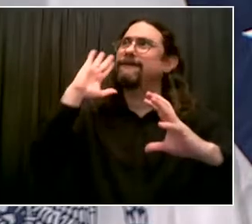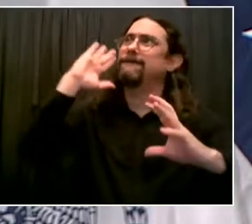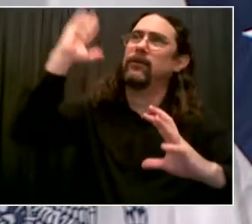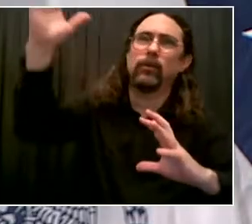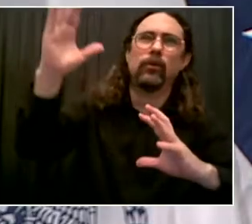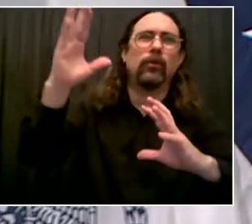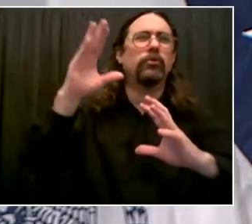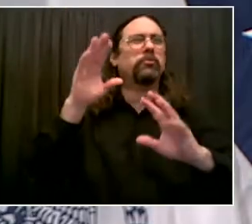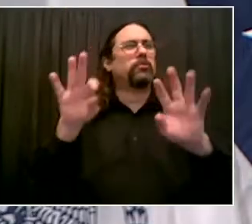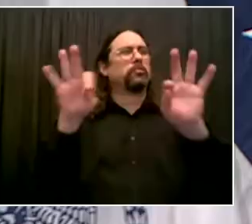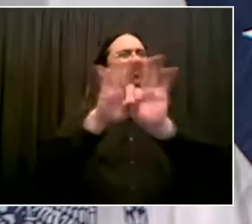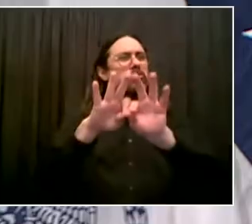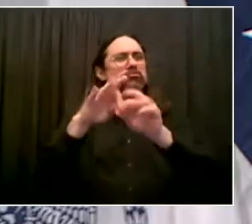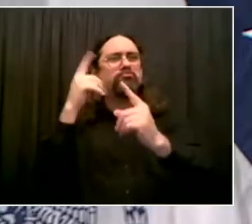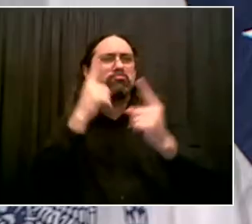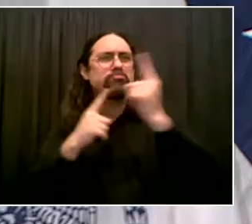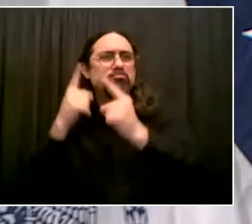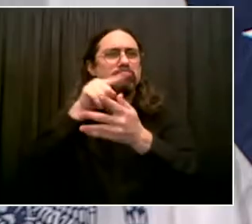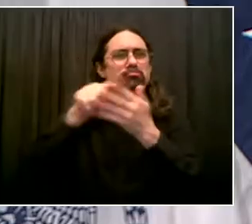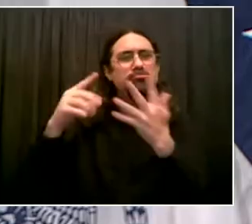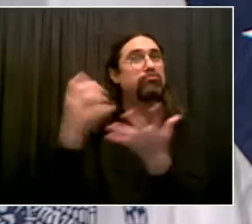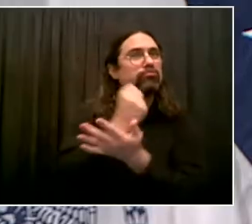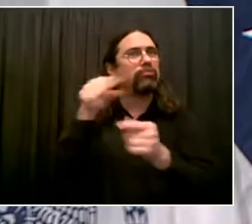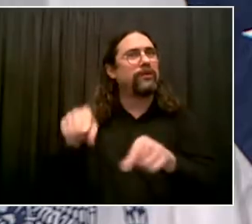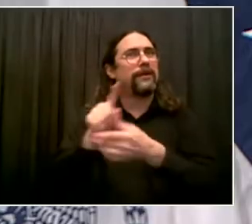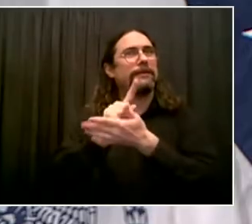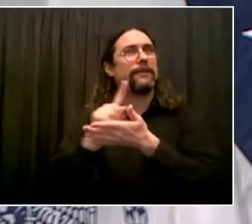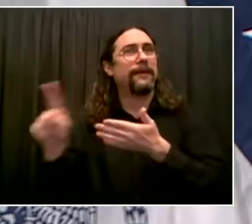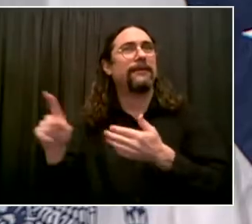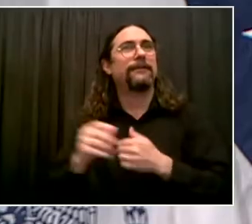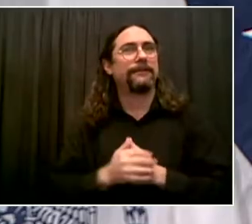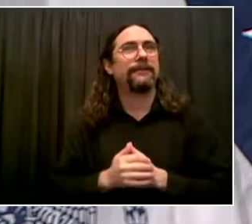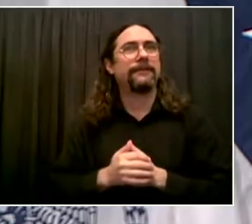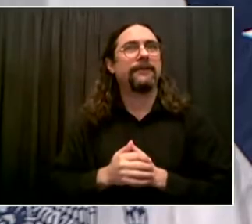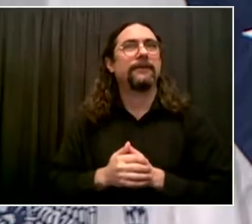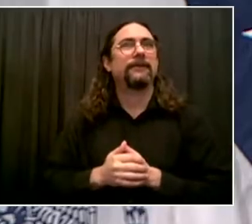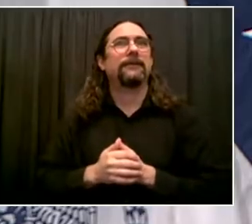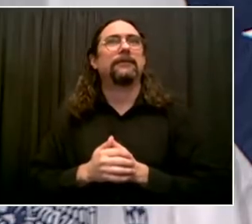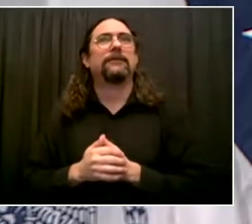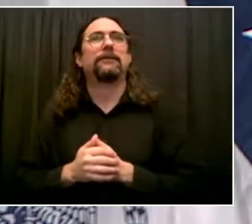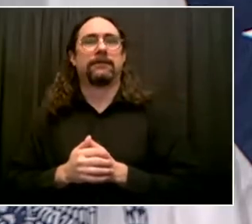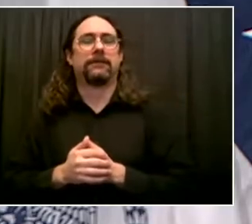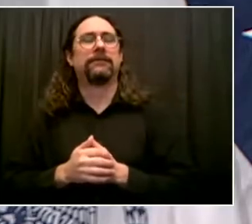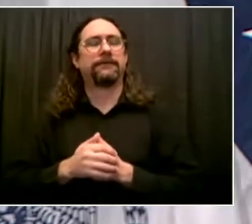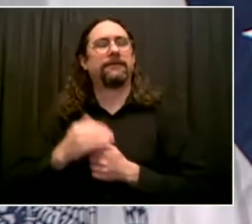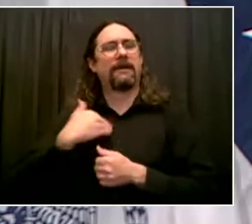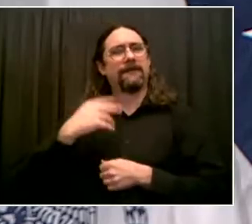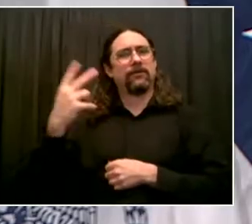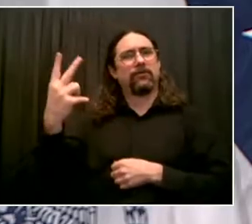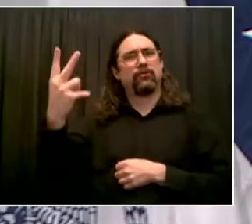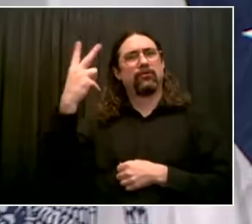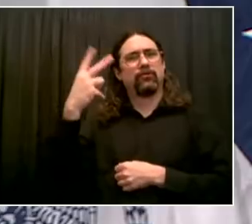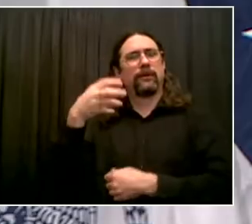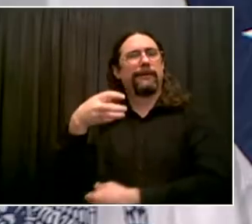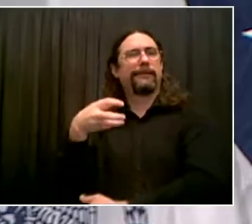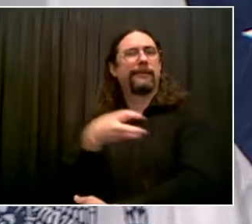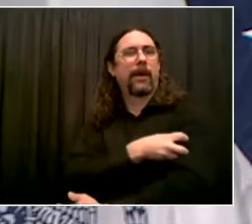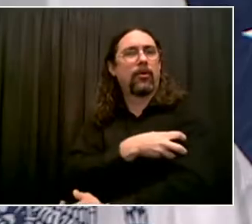WE HAVE TO MAKEUR SE THAT TWO